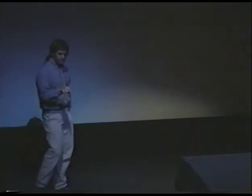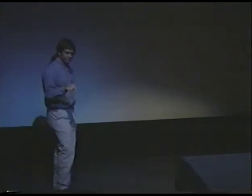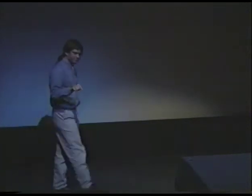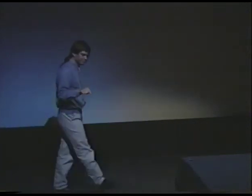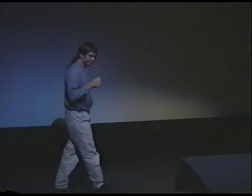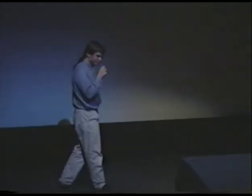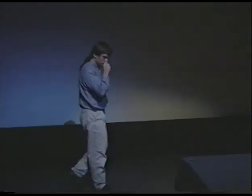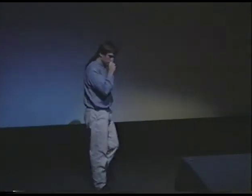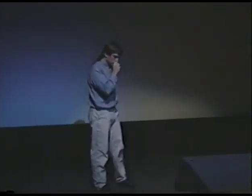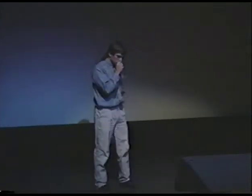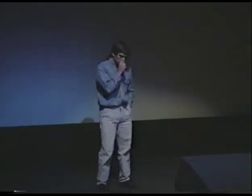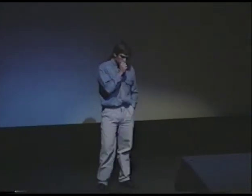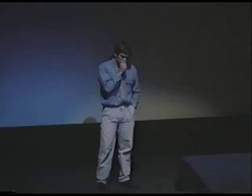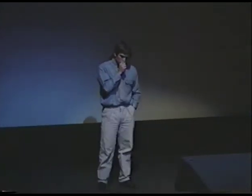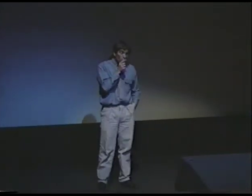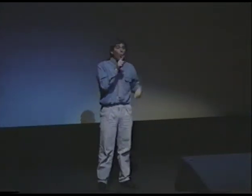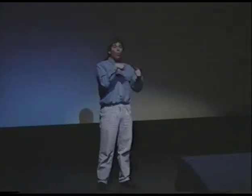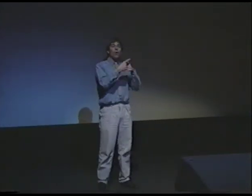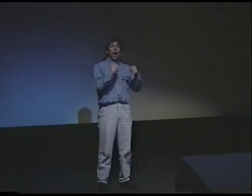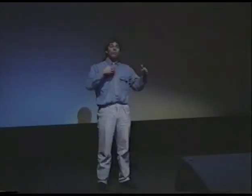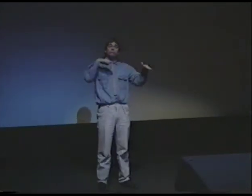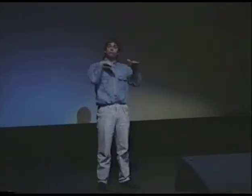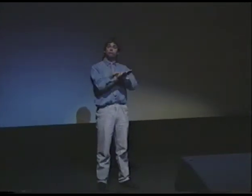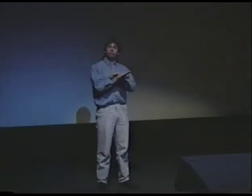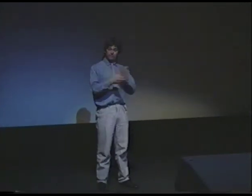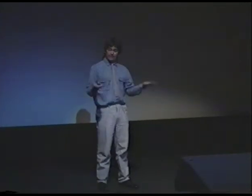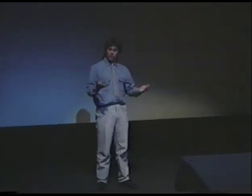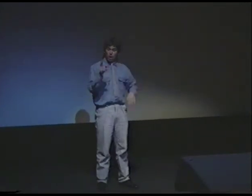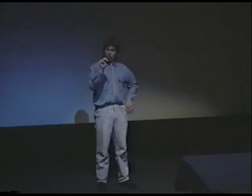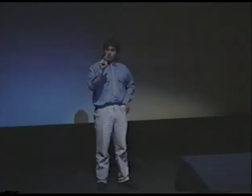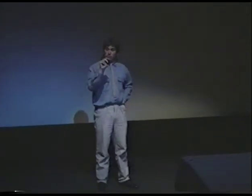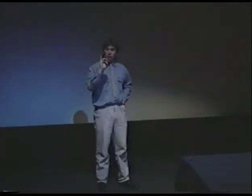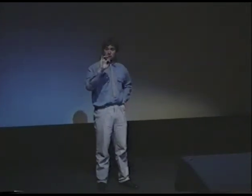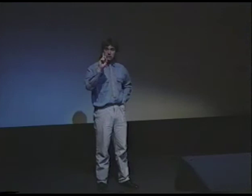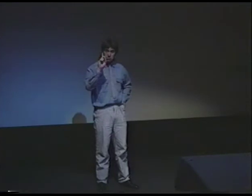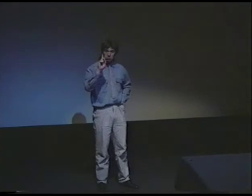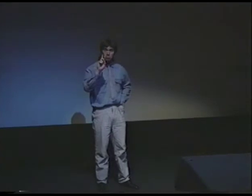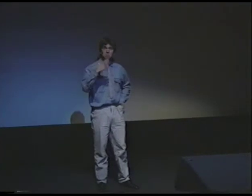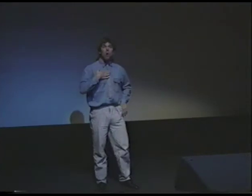set him aside now and go to the next prerequisite.